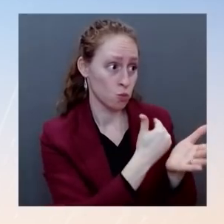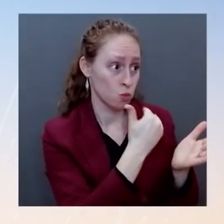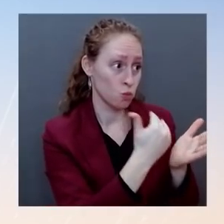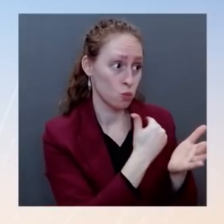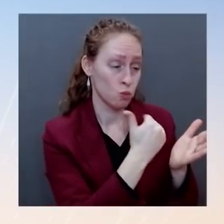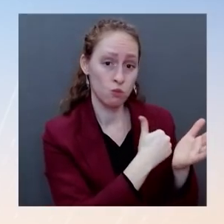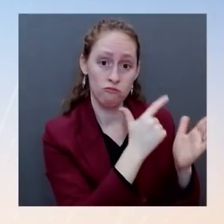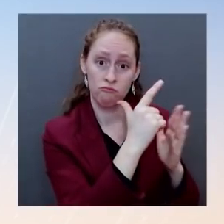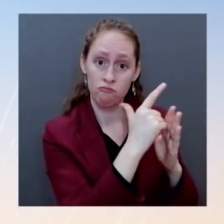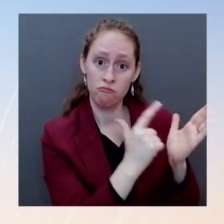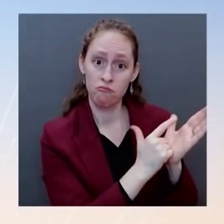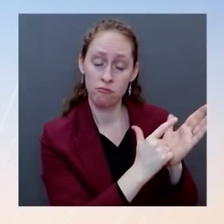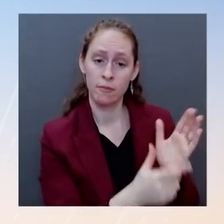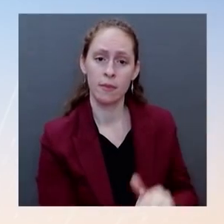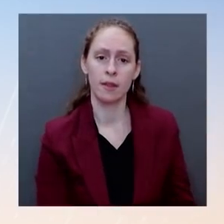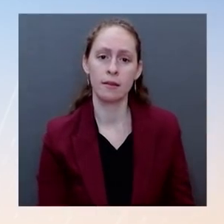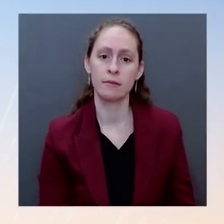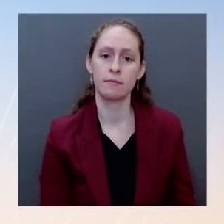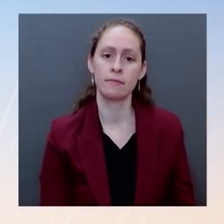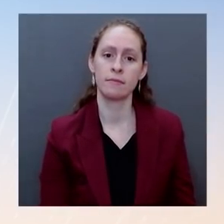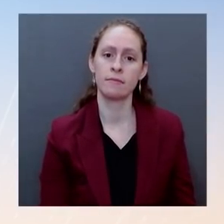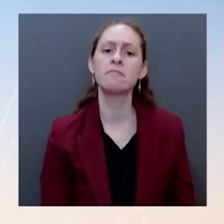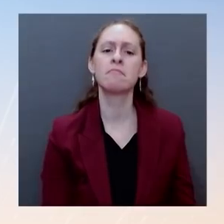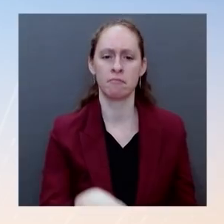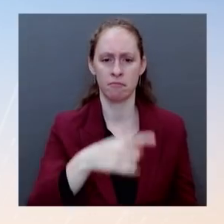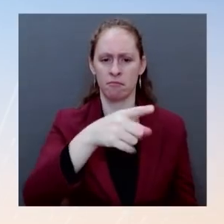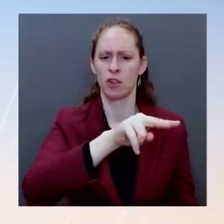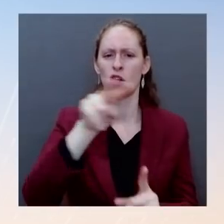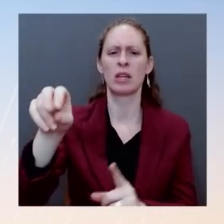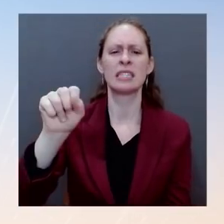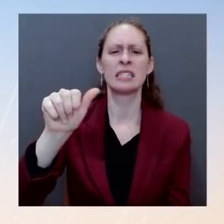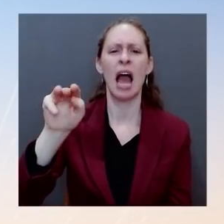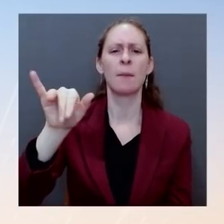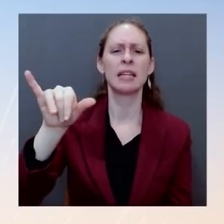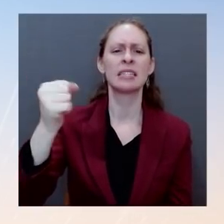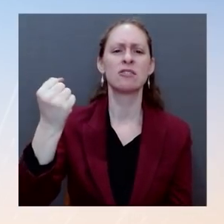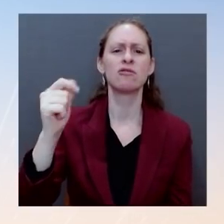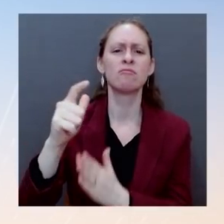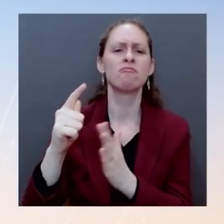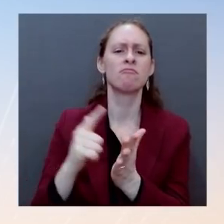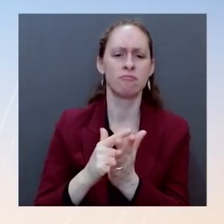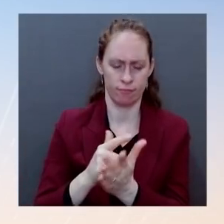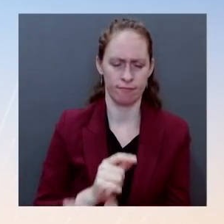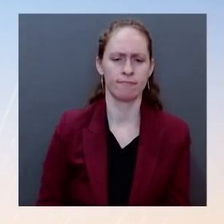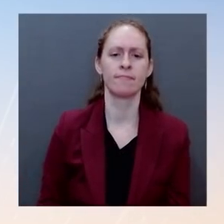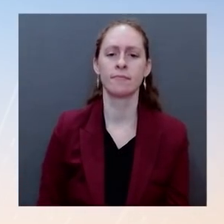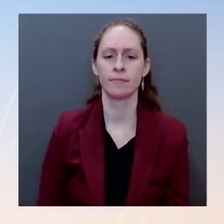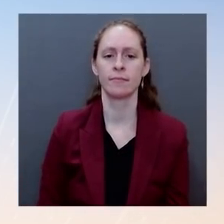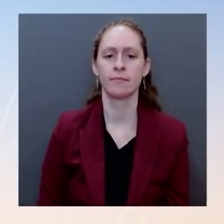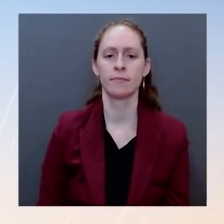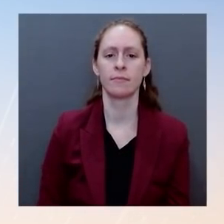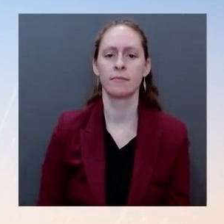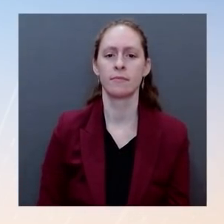to ensure federal oversight of rideshare companies to protect other parents from the tragedy of Sam -- Sami's parents have gone through,